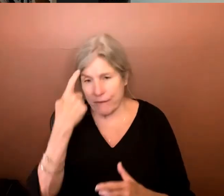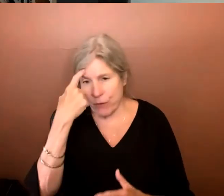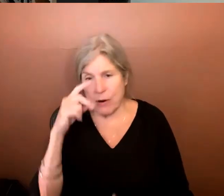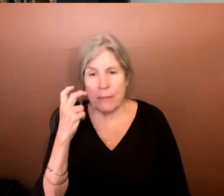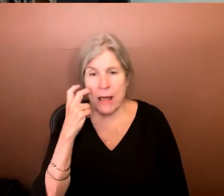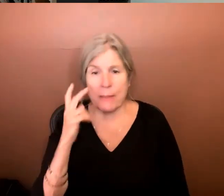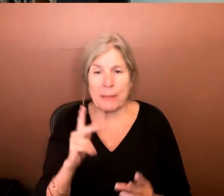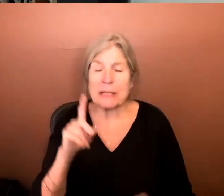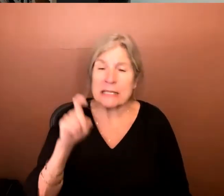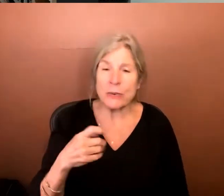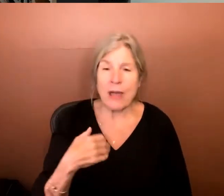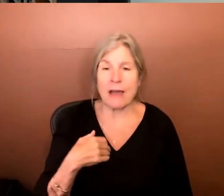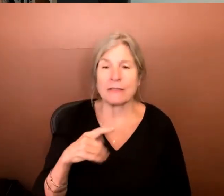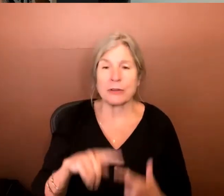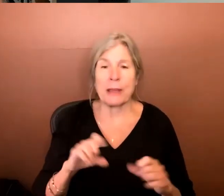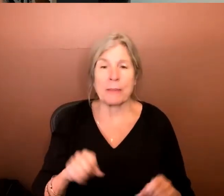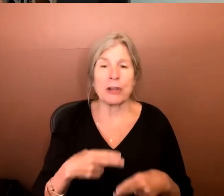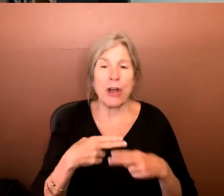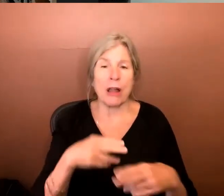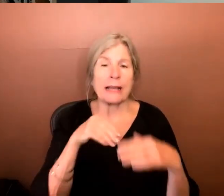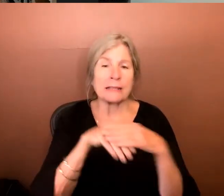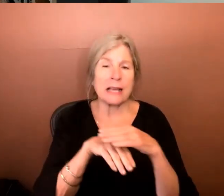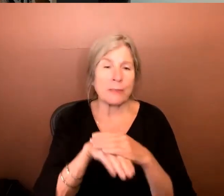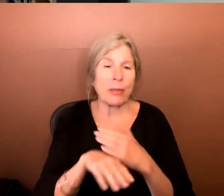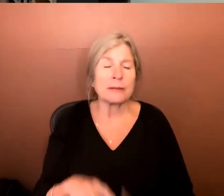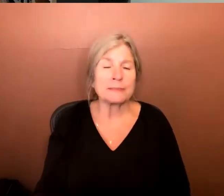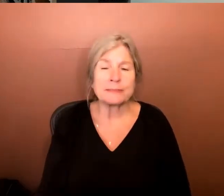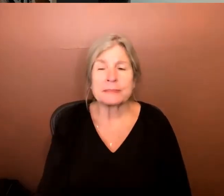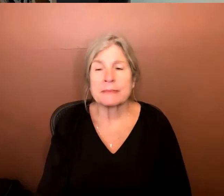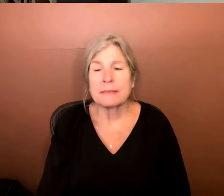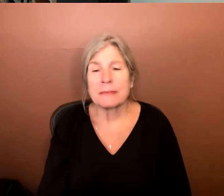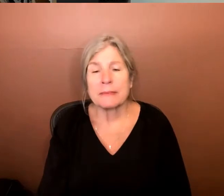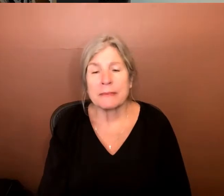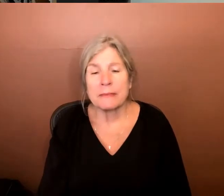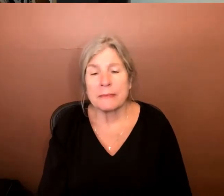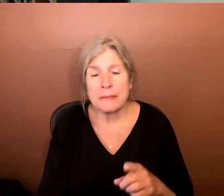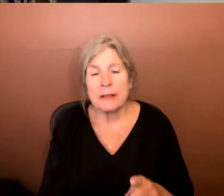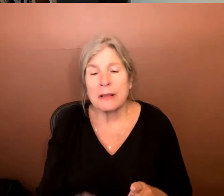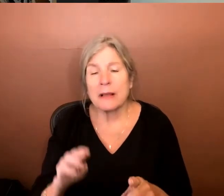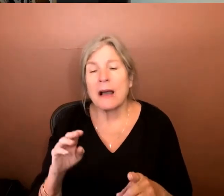Matthew Shifrin: For me a fully accessible comic would